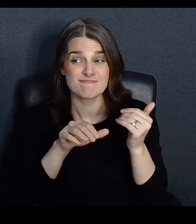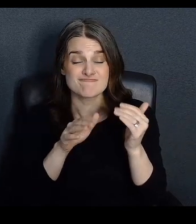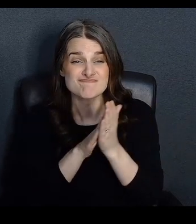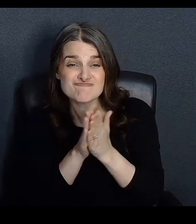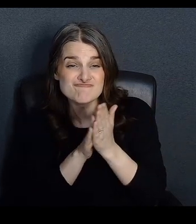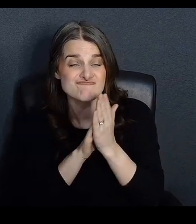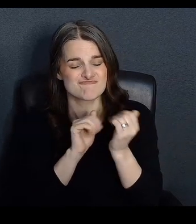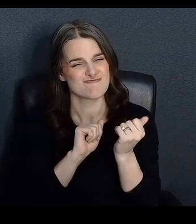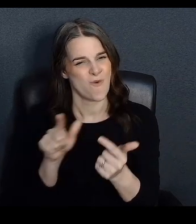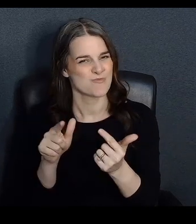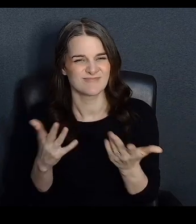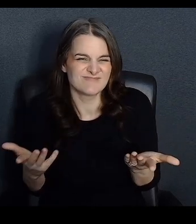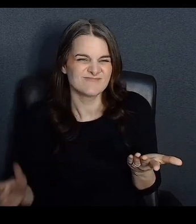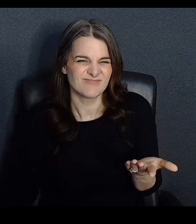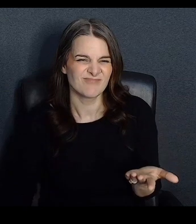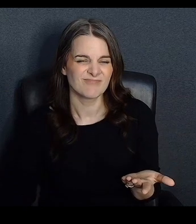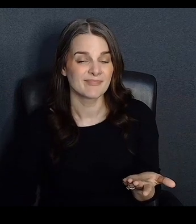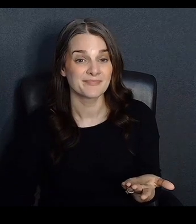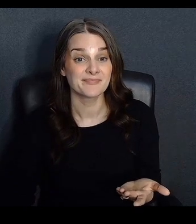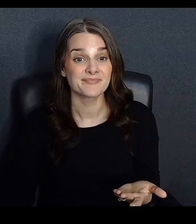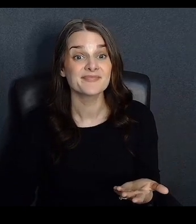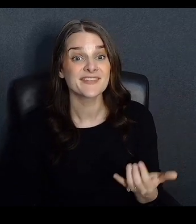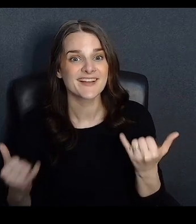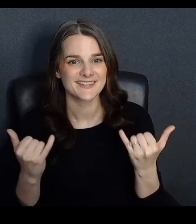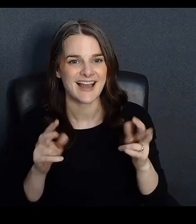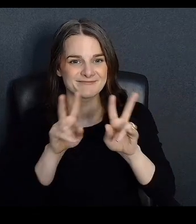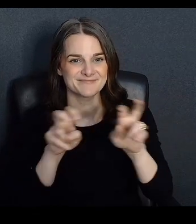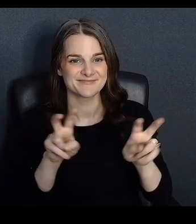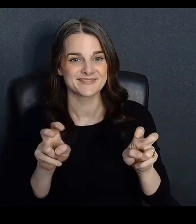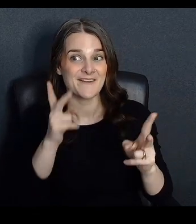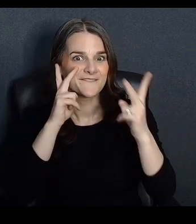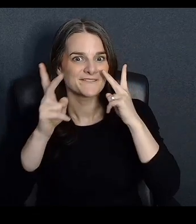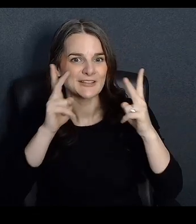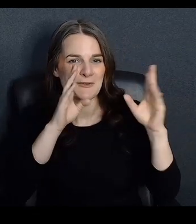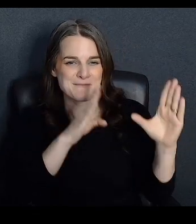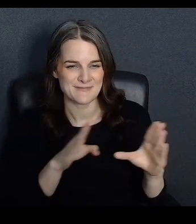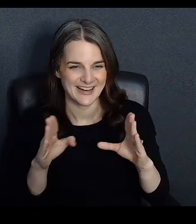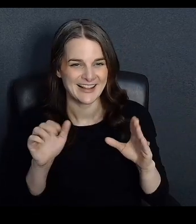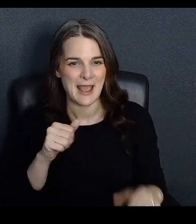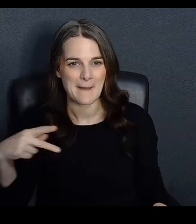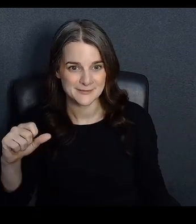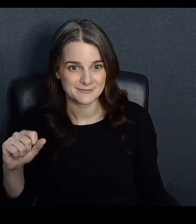So let's look at some examples of visual planning apps. These type of apps could be a good choice